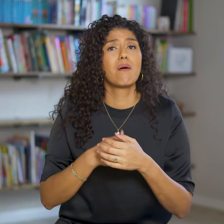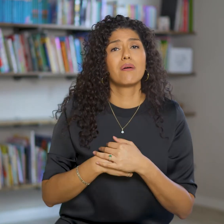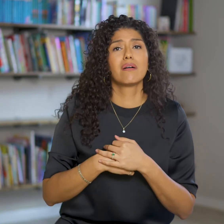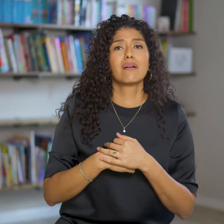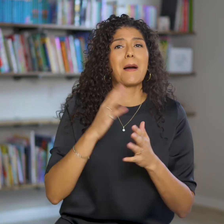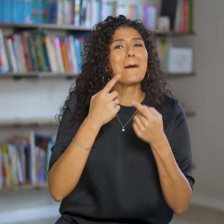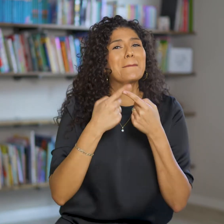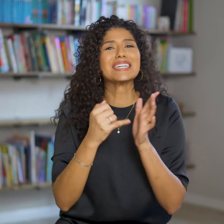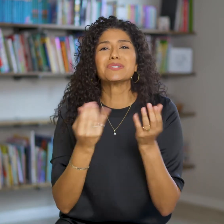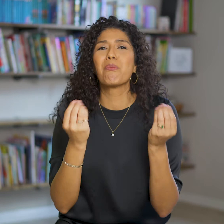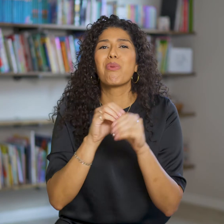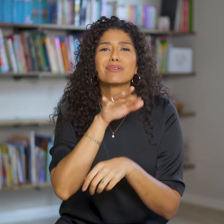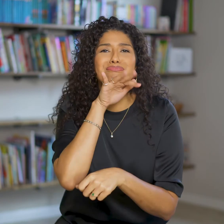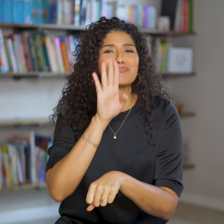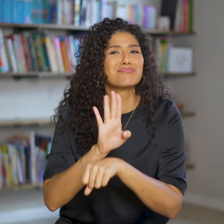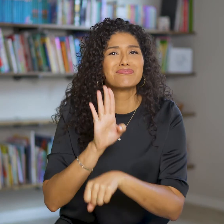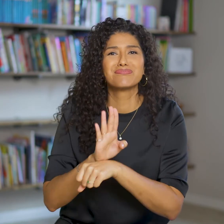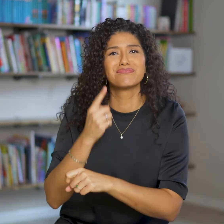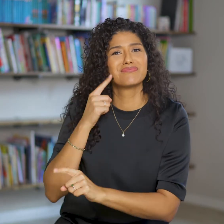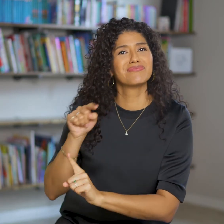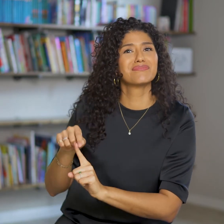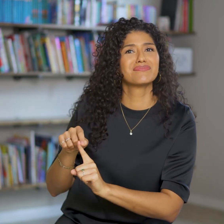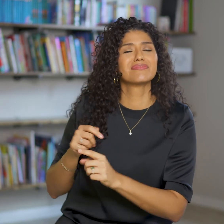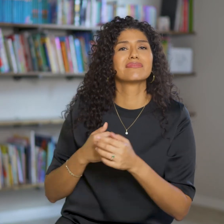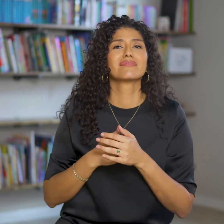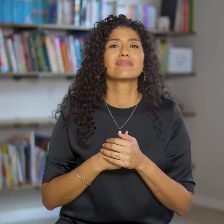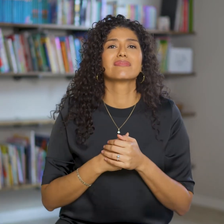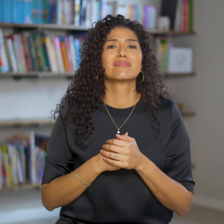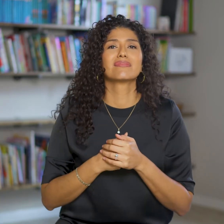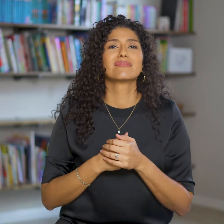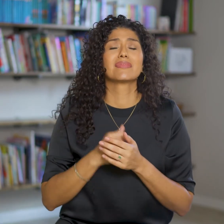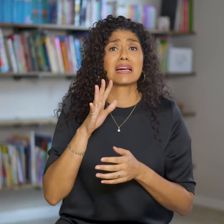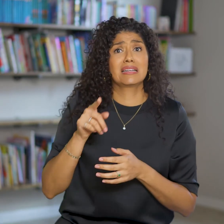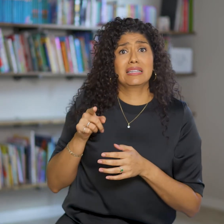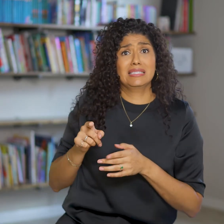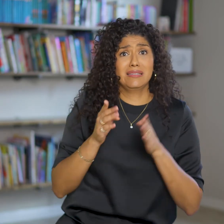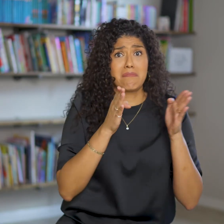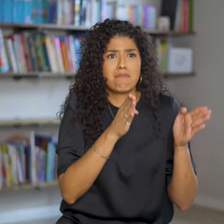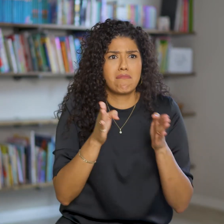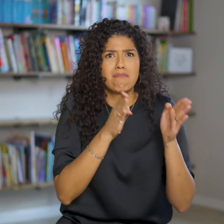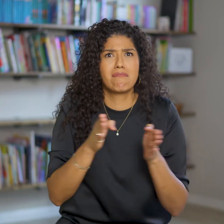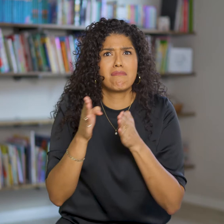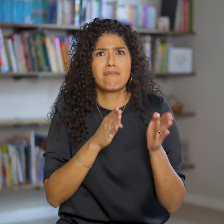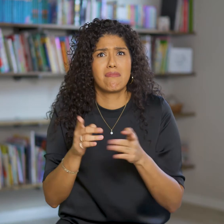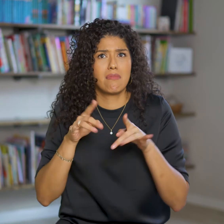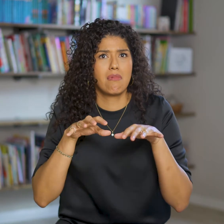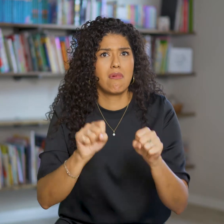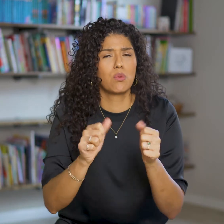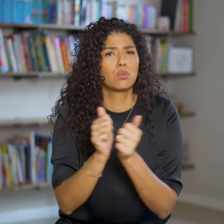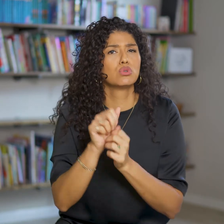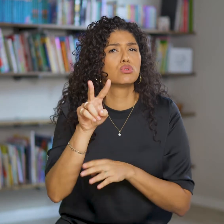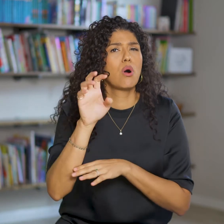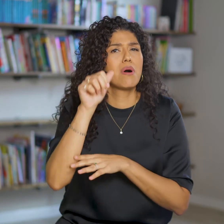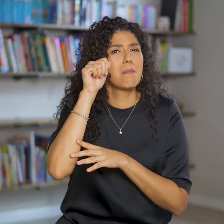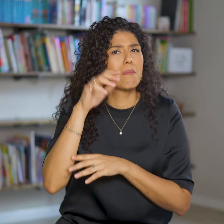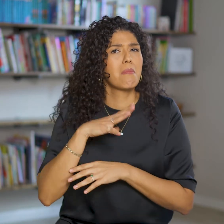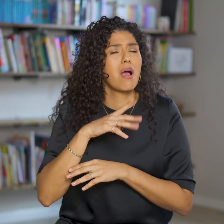but it’s another ruse; he’s staging a coup with 200 men,